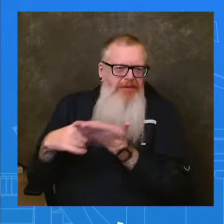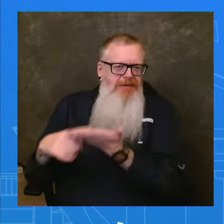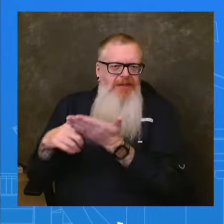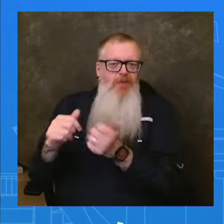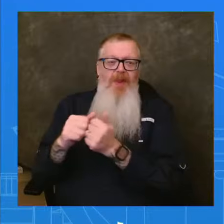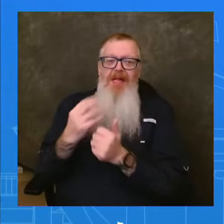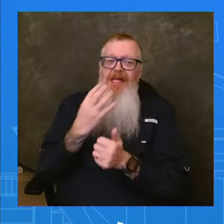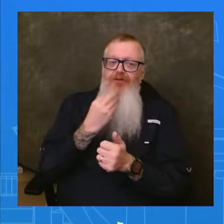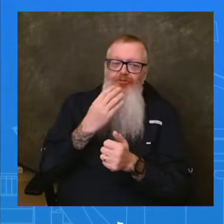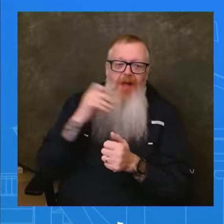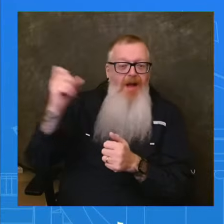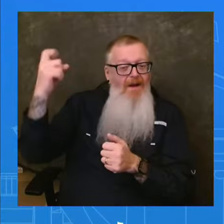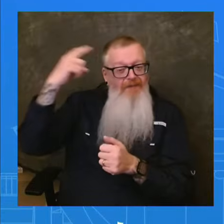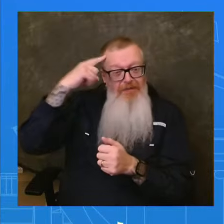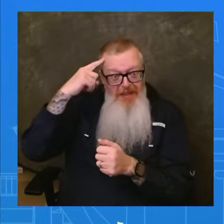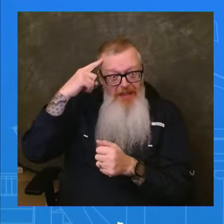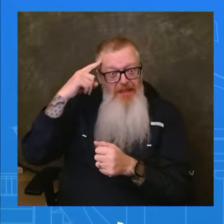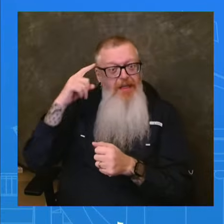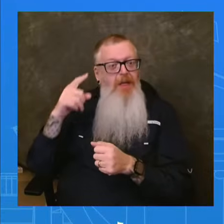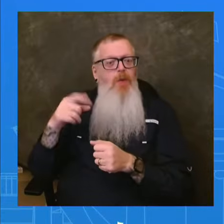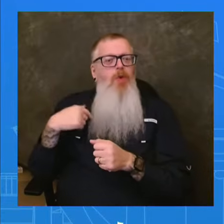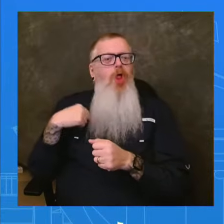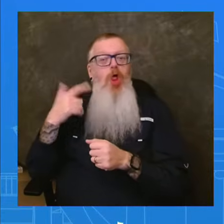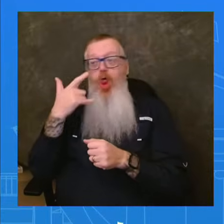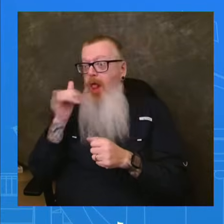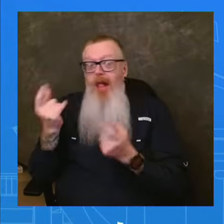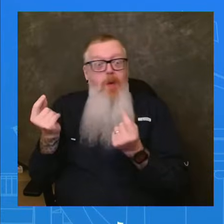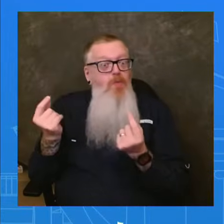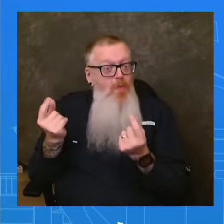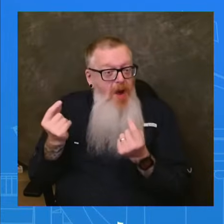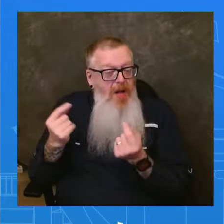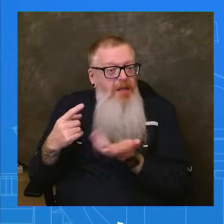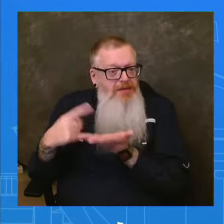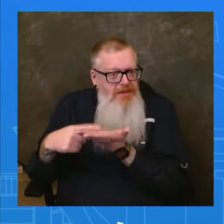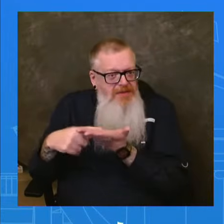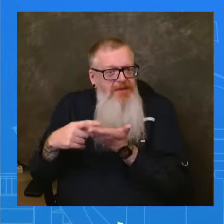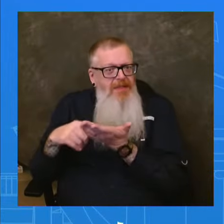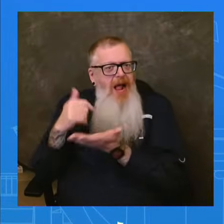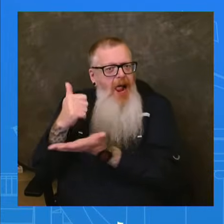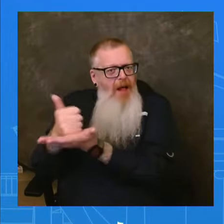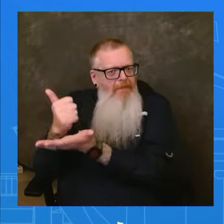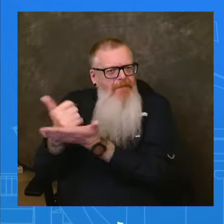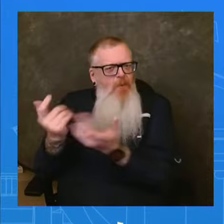and the ultimate scope of their campaign. And those conversations are going to continue.